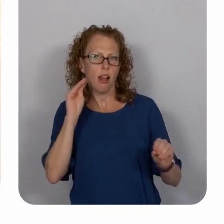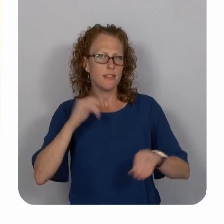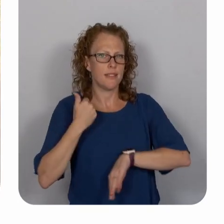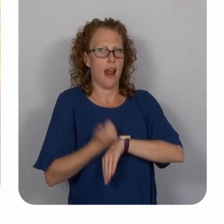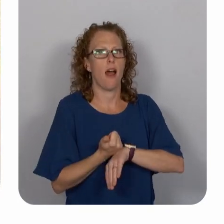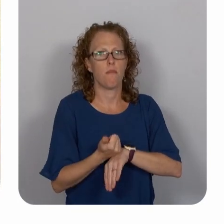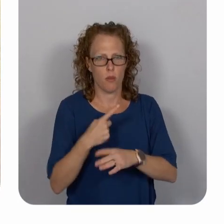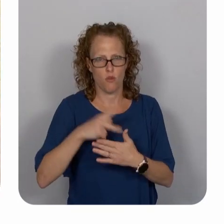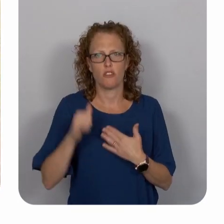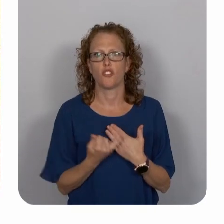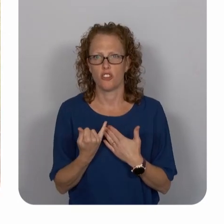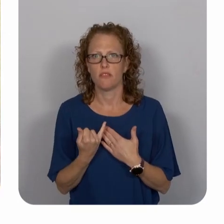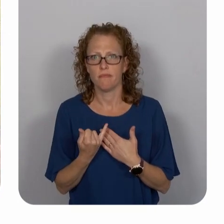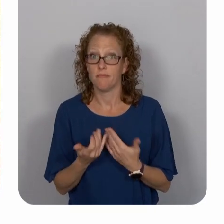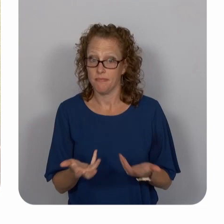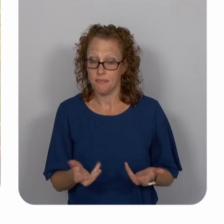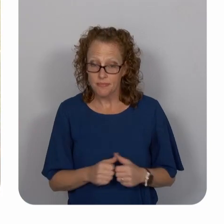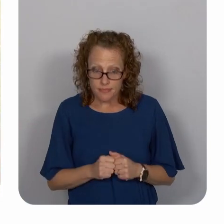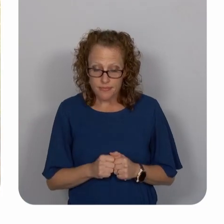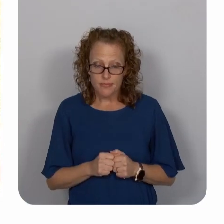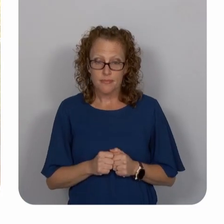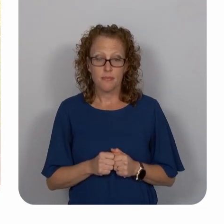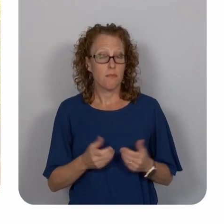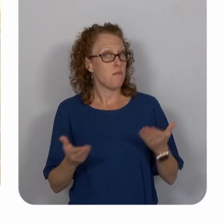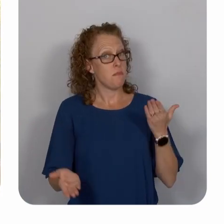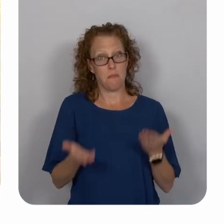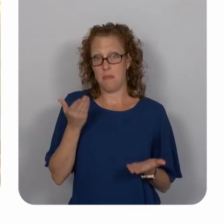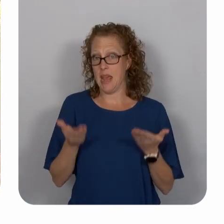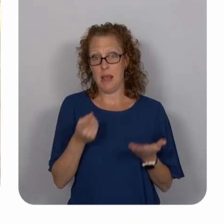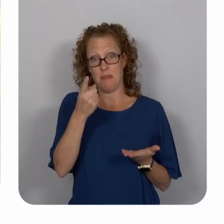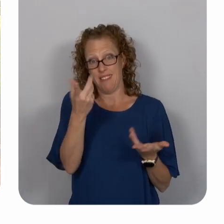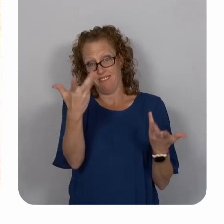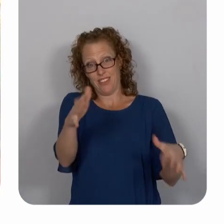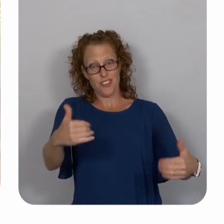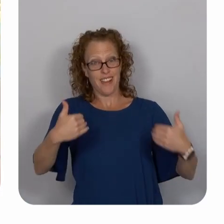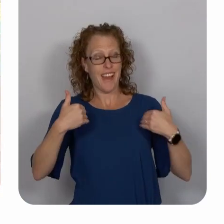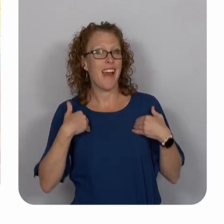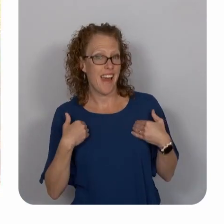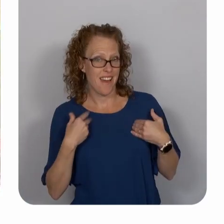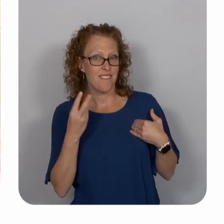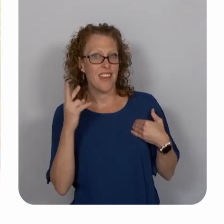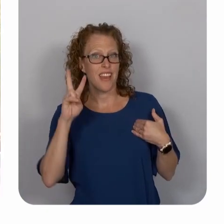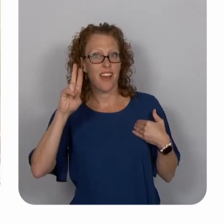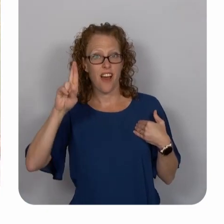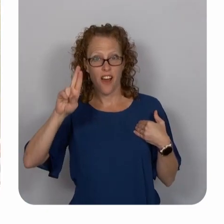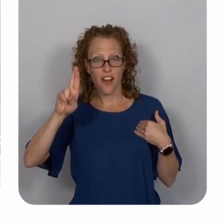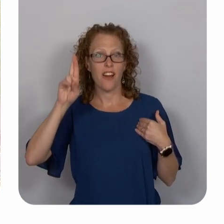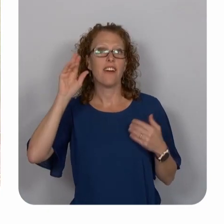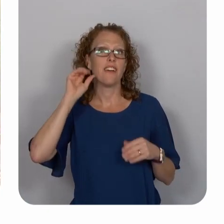Now, if you already have a VR app, here’s something you can try in less than a day.